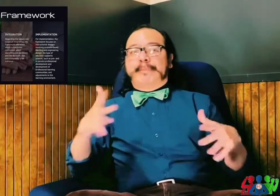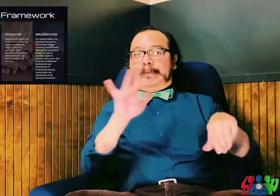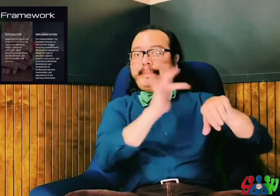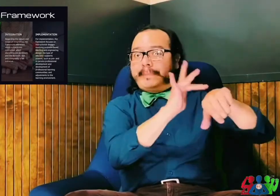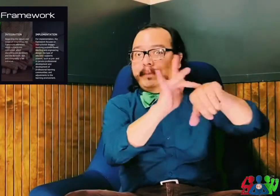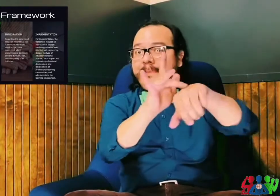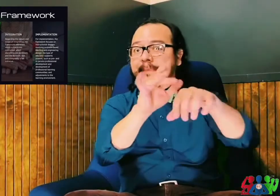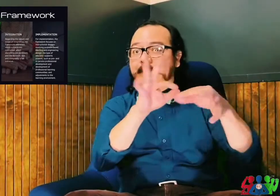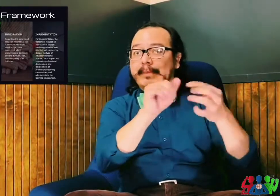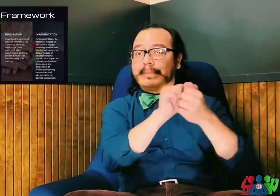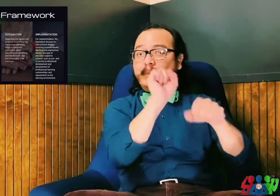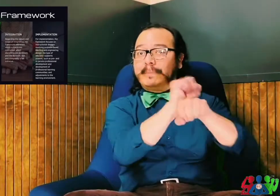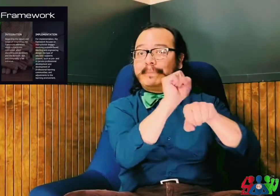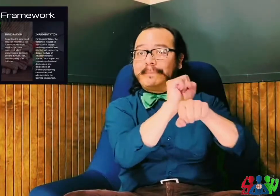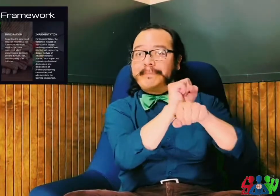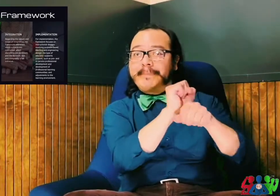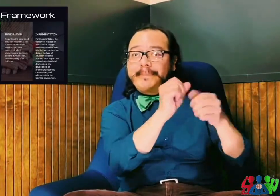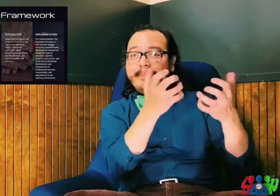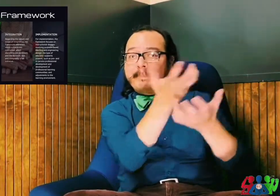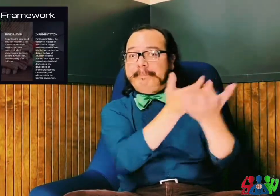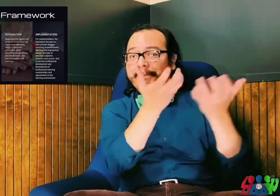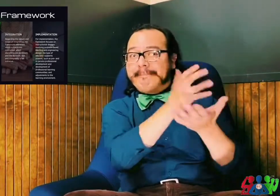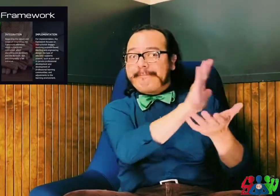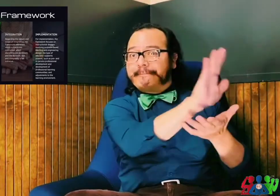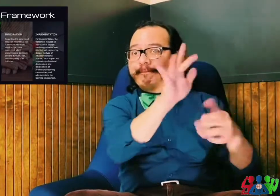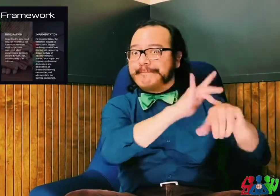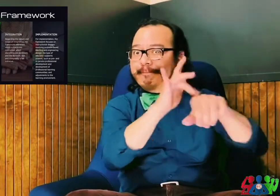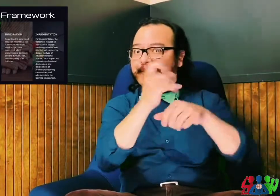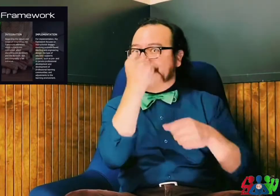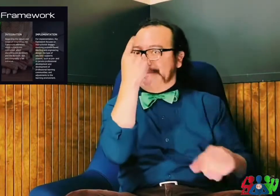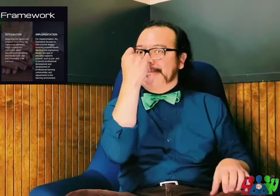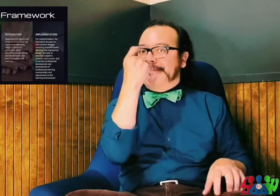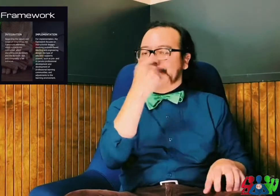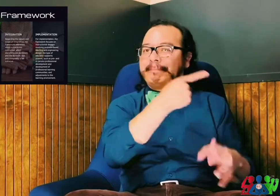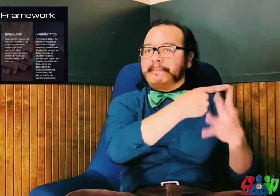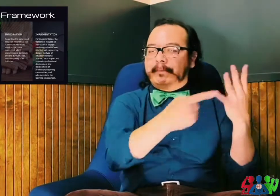STEM-related employment;